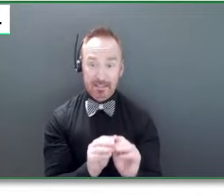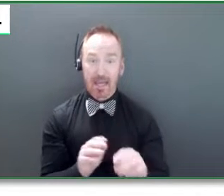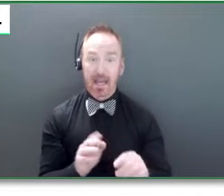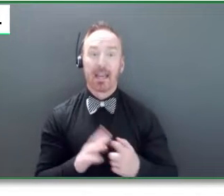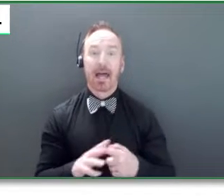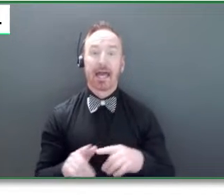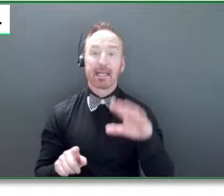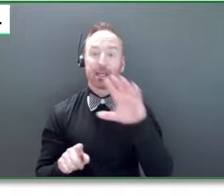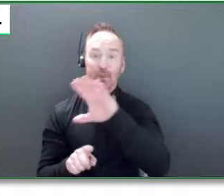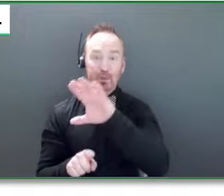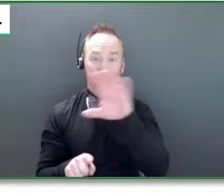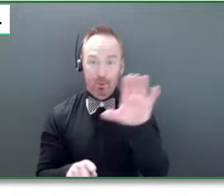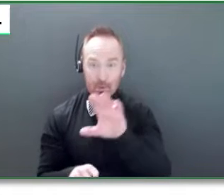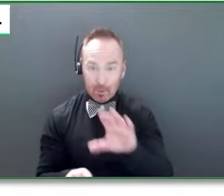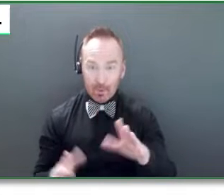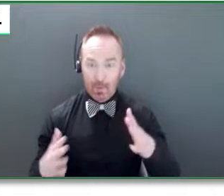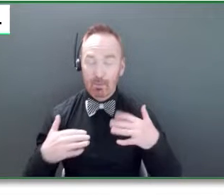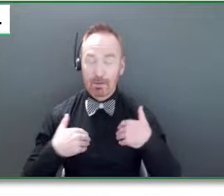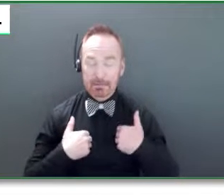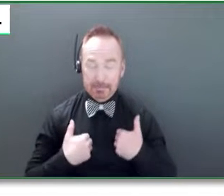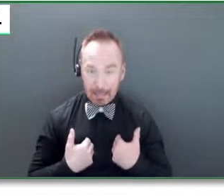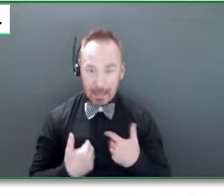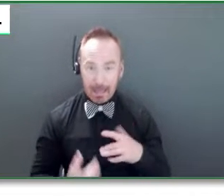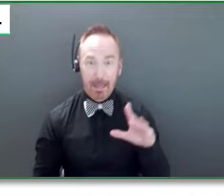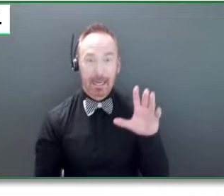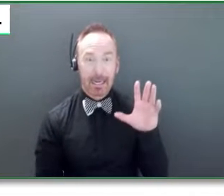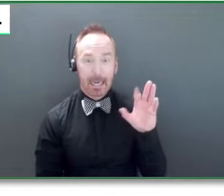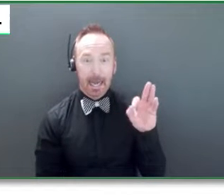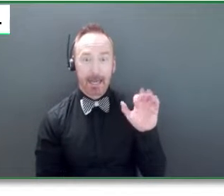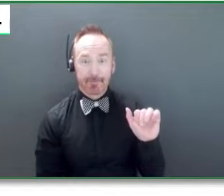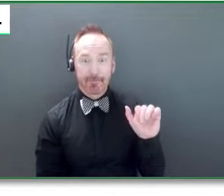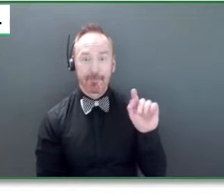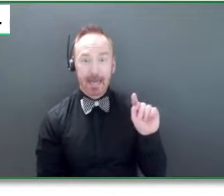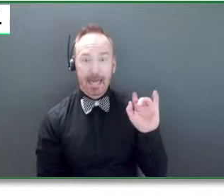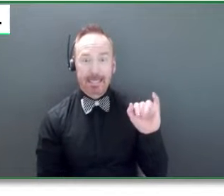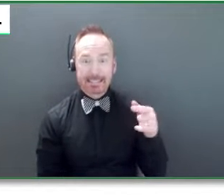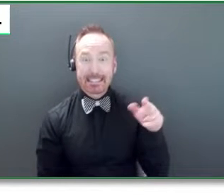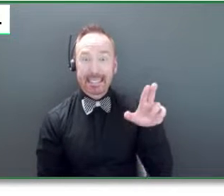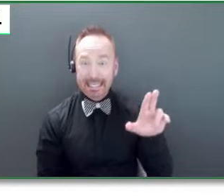I haven't found that at all. I've been watching each of these talks where